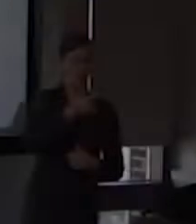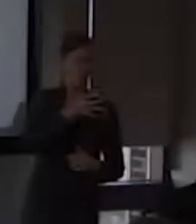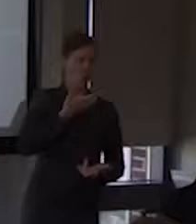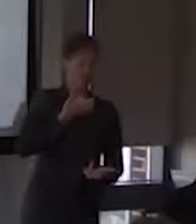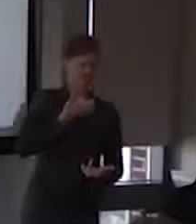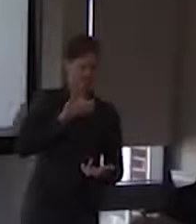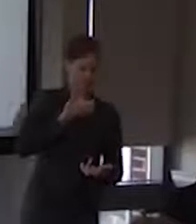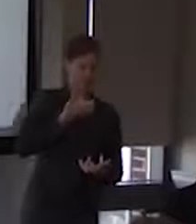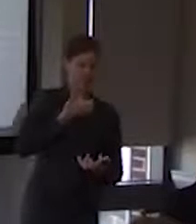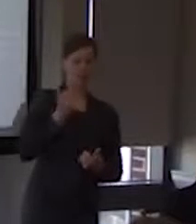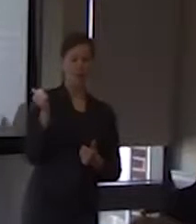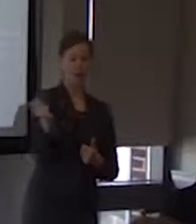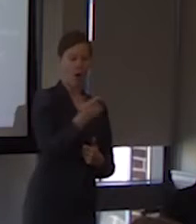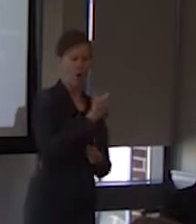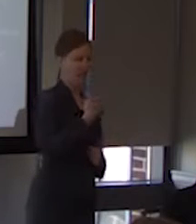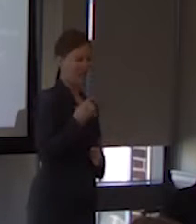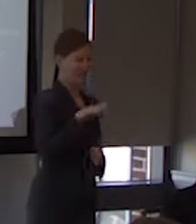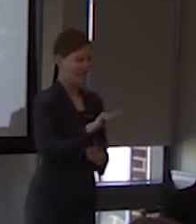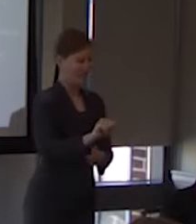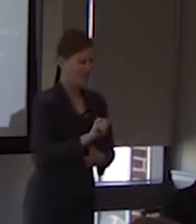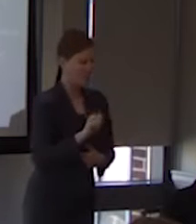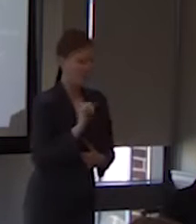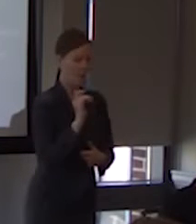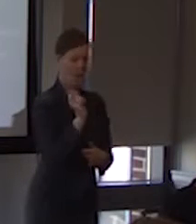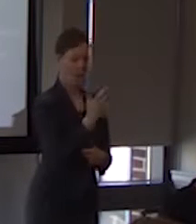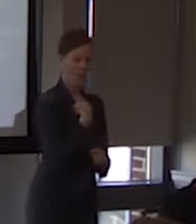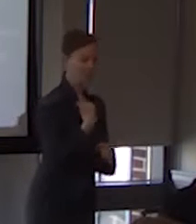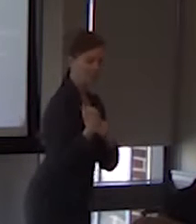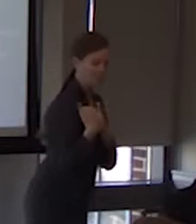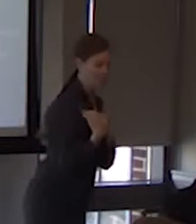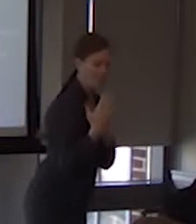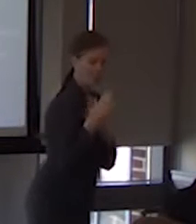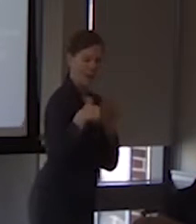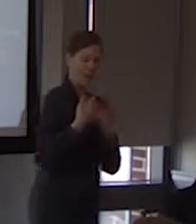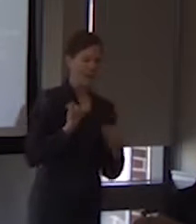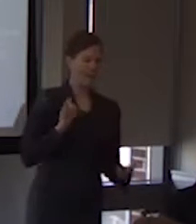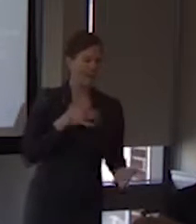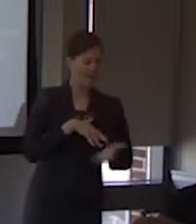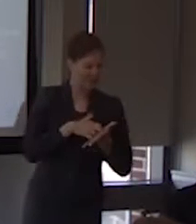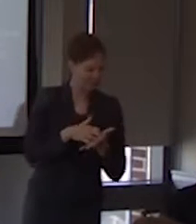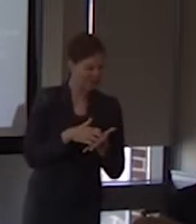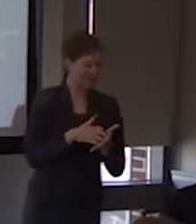[Jen] Yes, we're all disabled, we're all burdened, we all have weaknesses and flaws and imperfections.